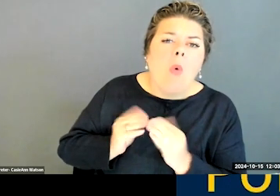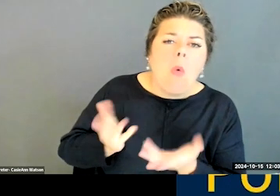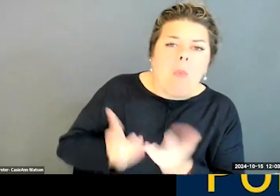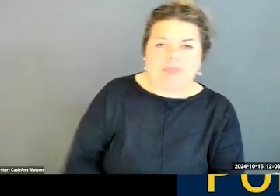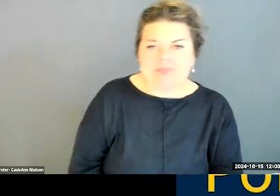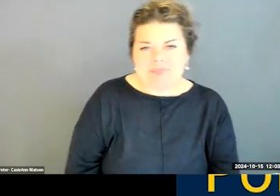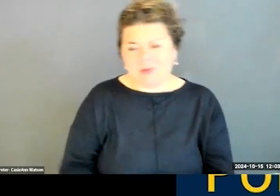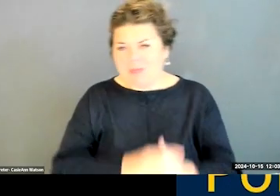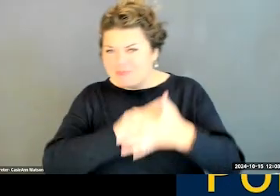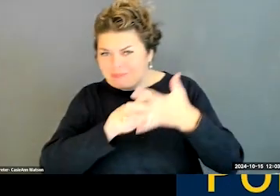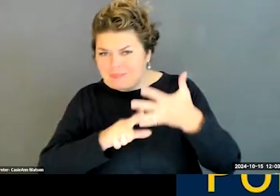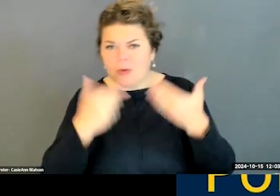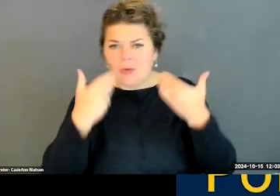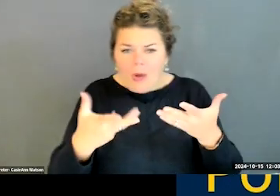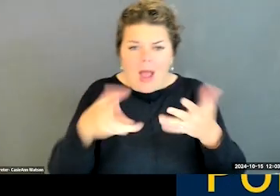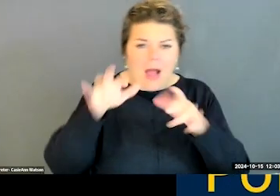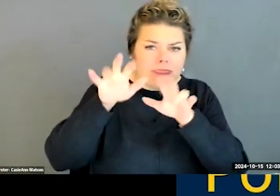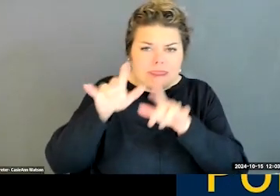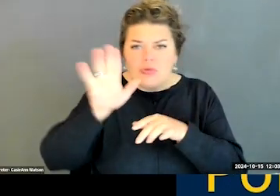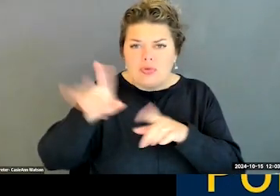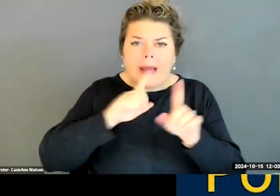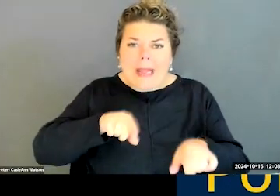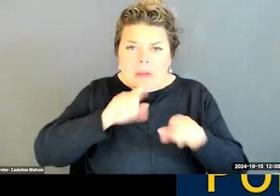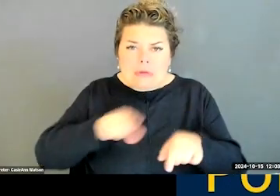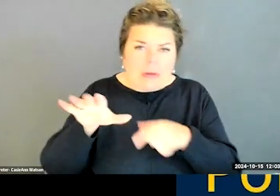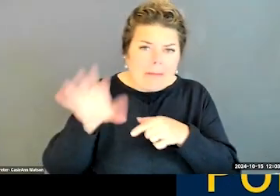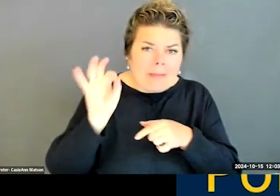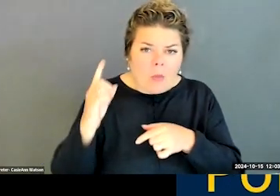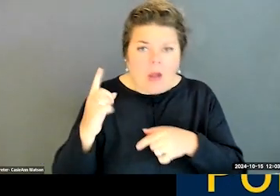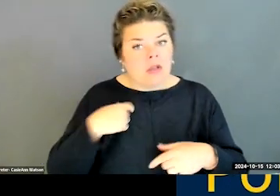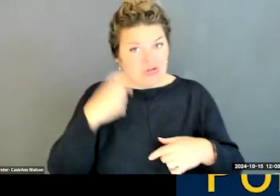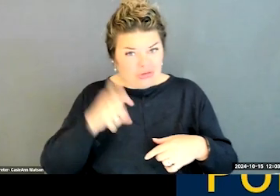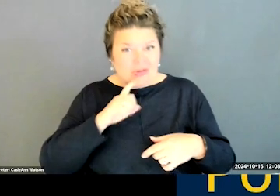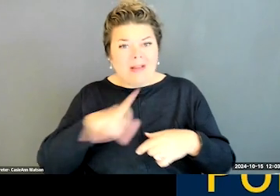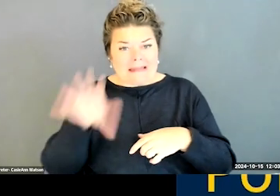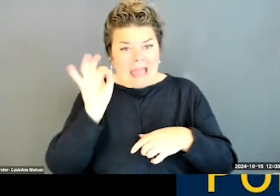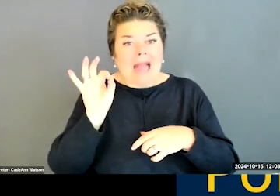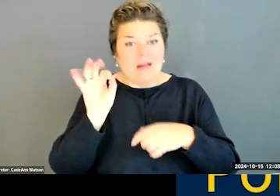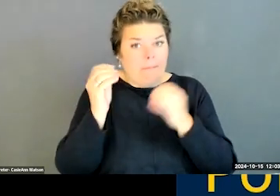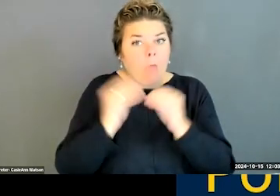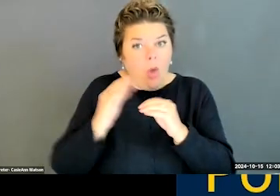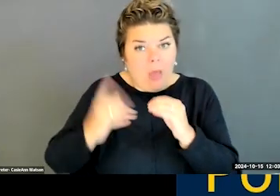So we'll give everyone a moment to just plug their answer in there. You should be able to select multiple answers if they apply.